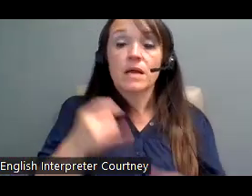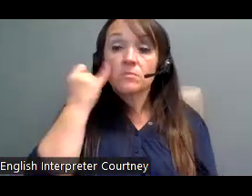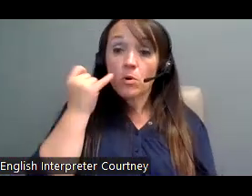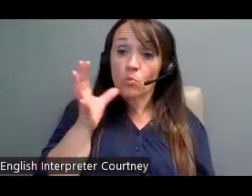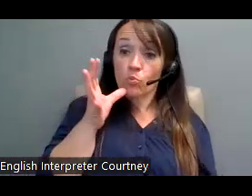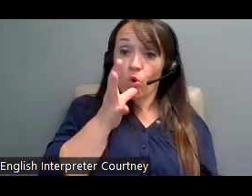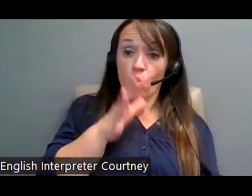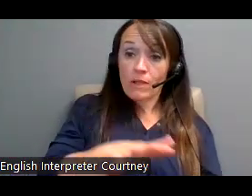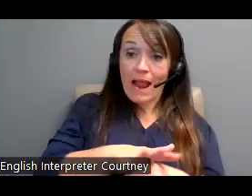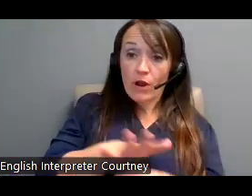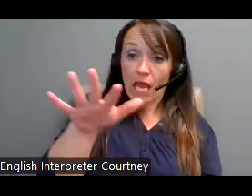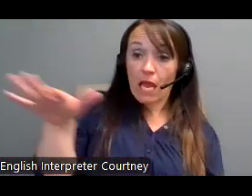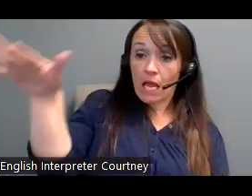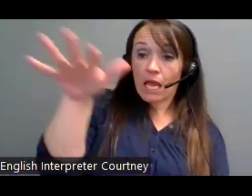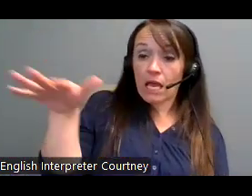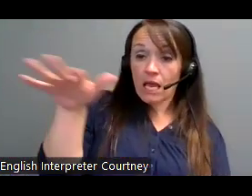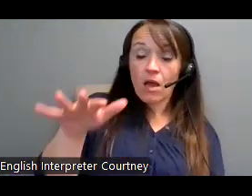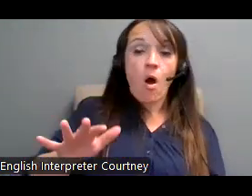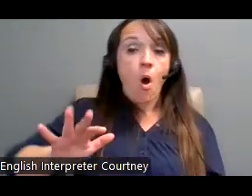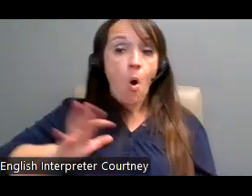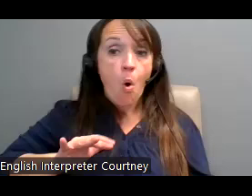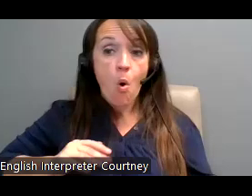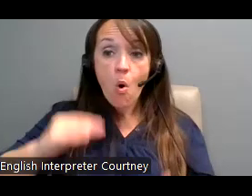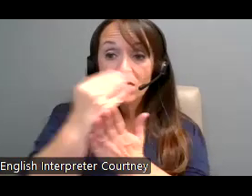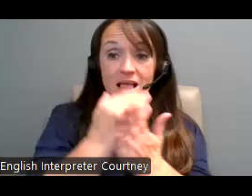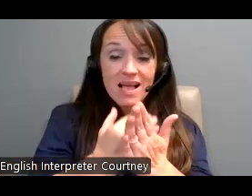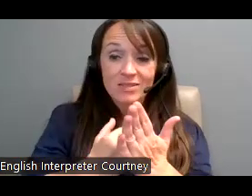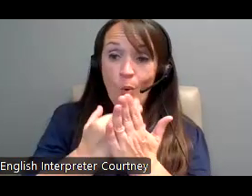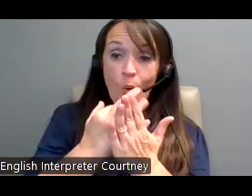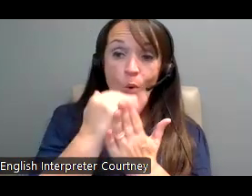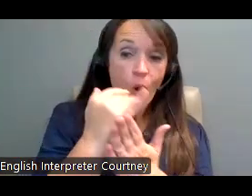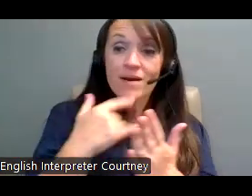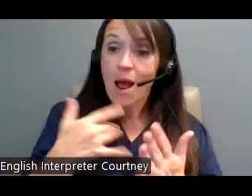Yes. This is Anna Maria. Particularly